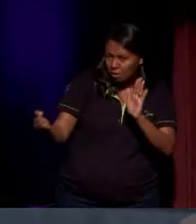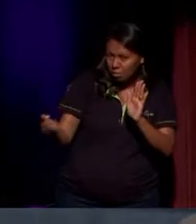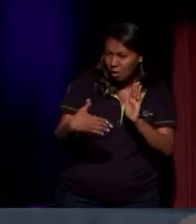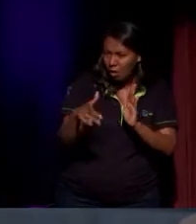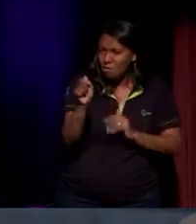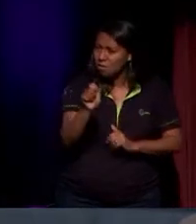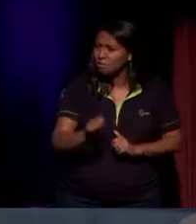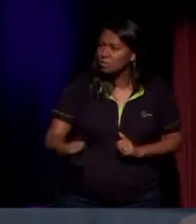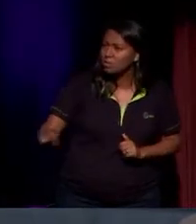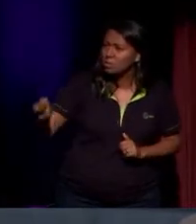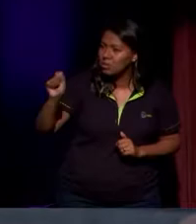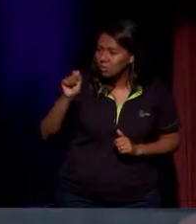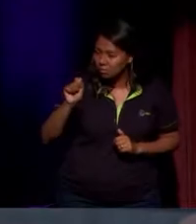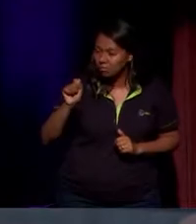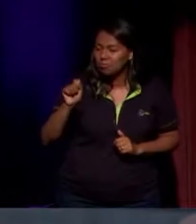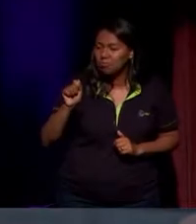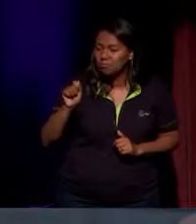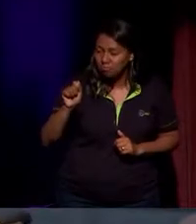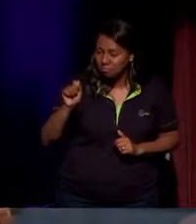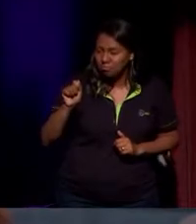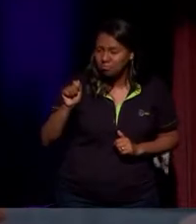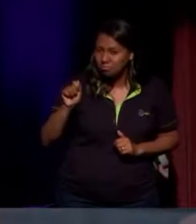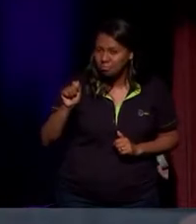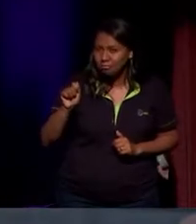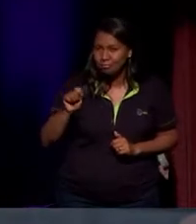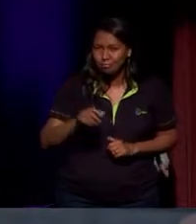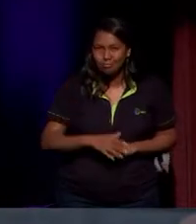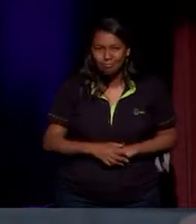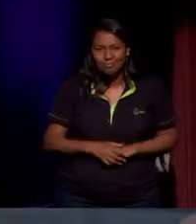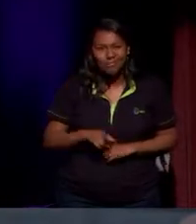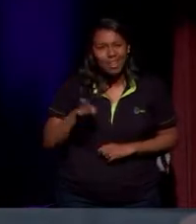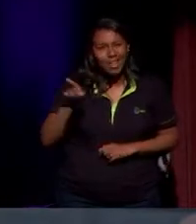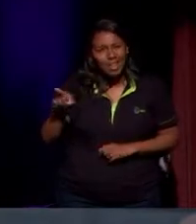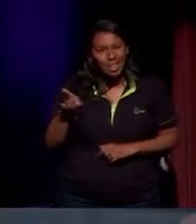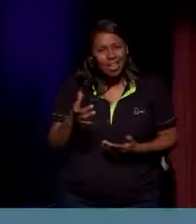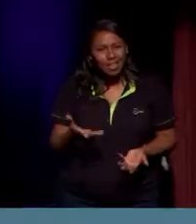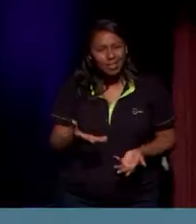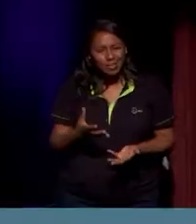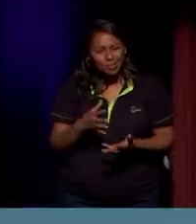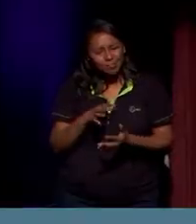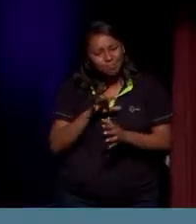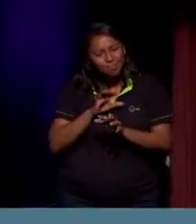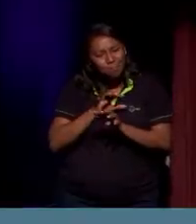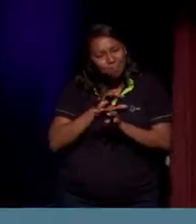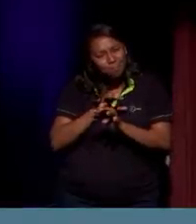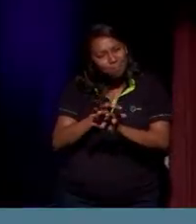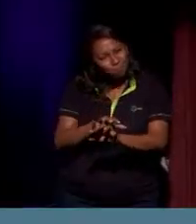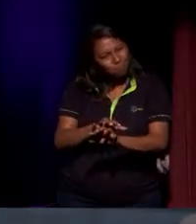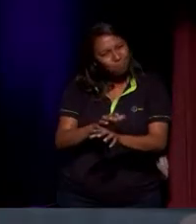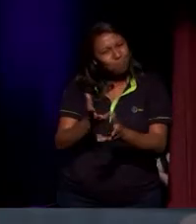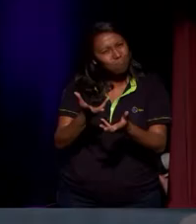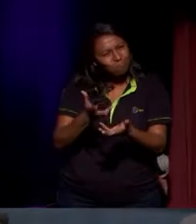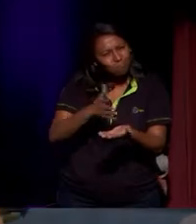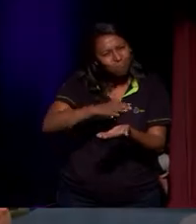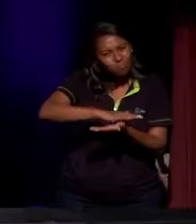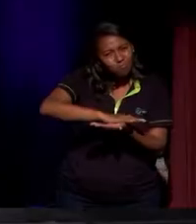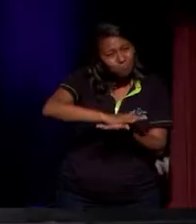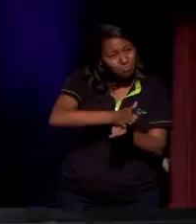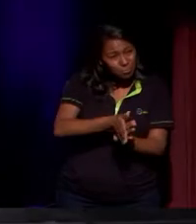which is quite repressive in relation to associations, about everything associations of women.